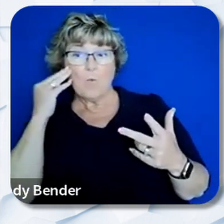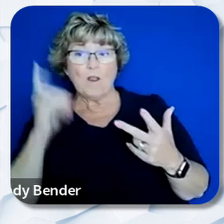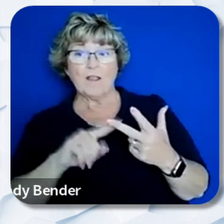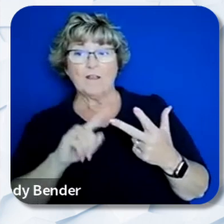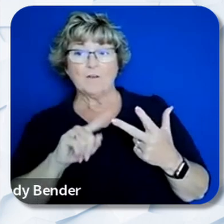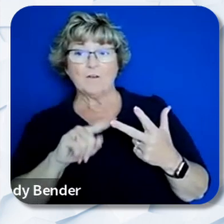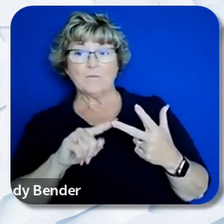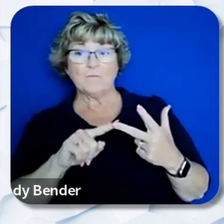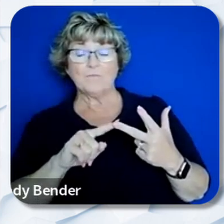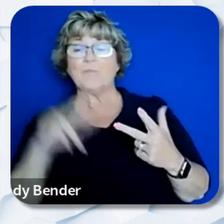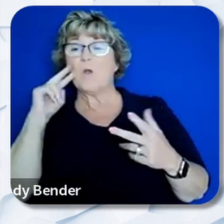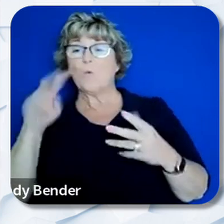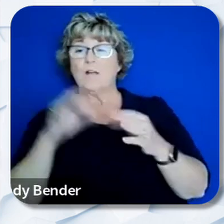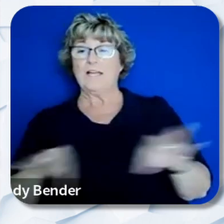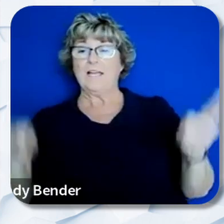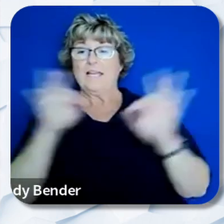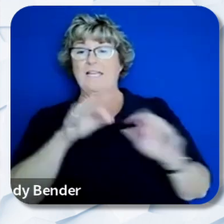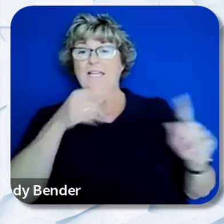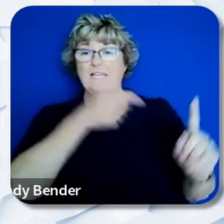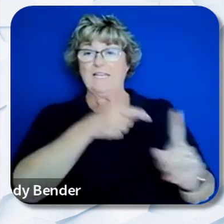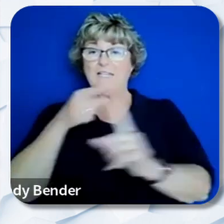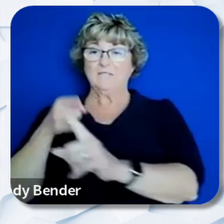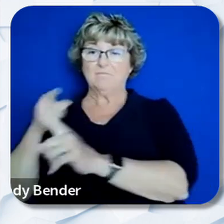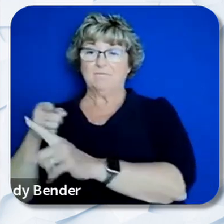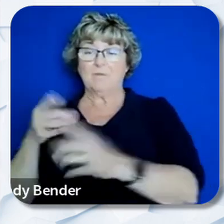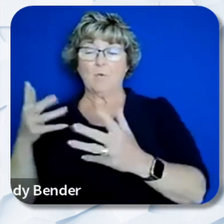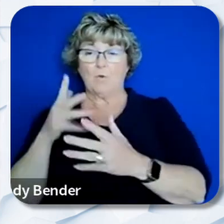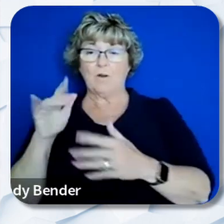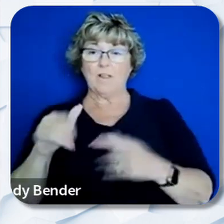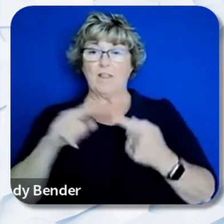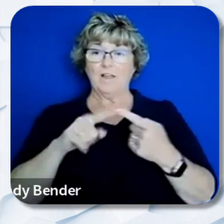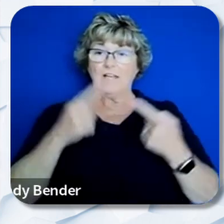at really key indicators, and what are those key indicators? Achievement, so scores on